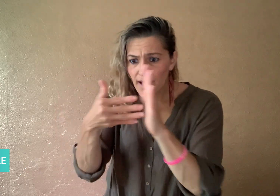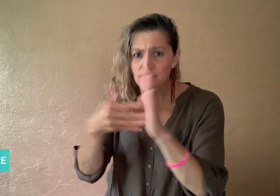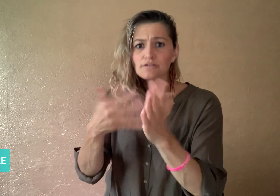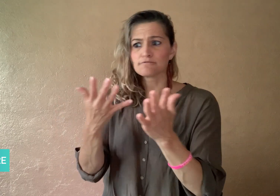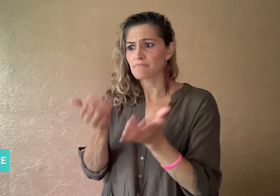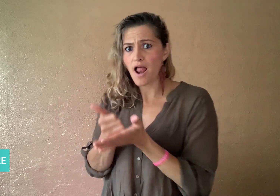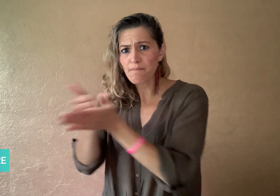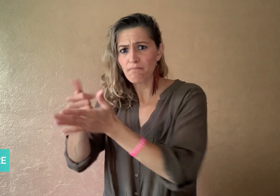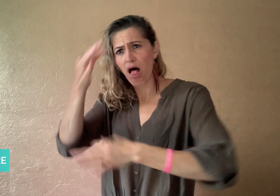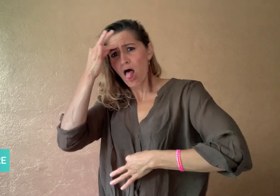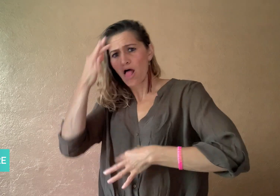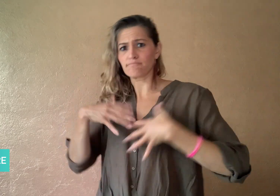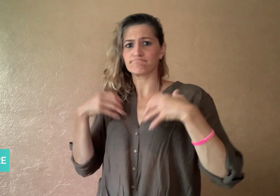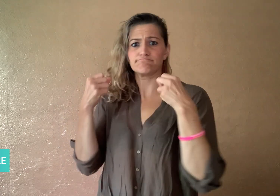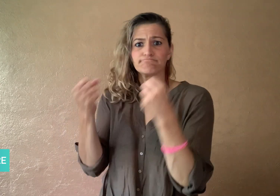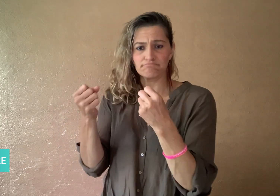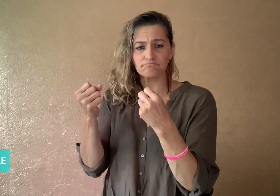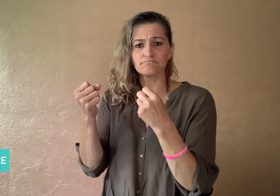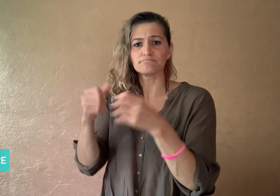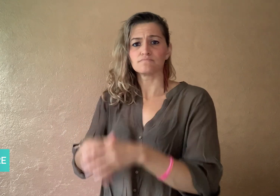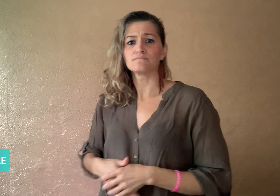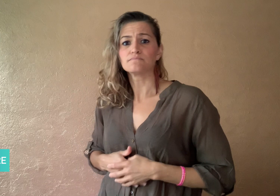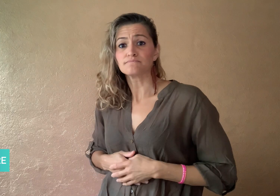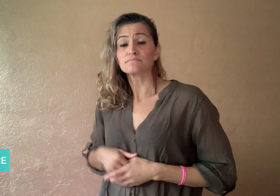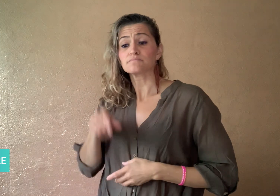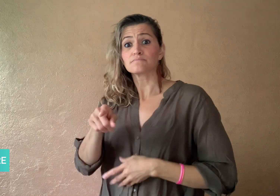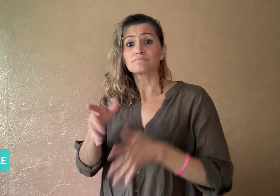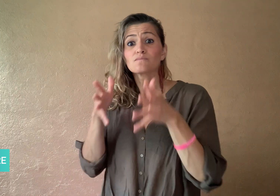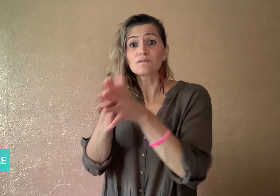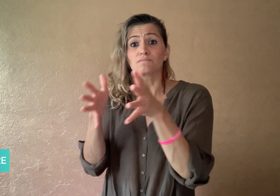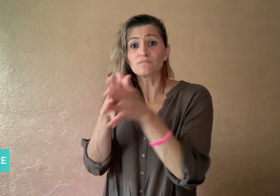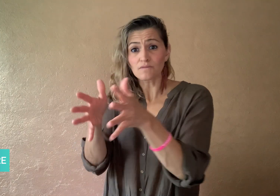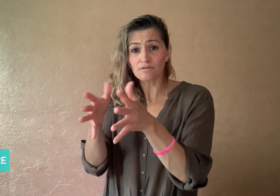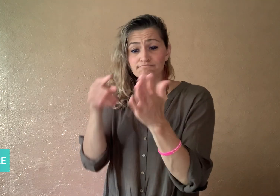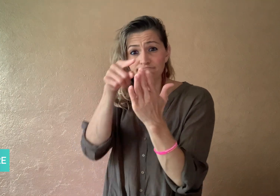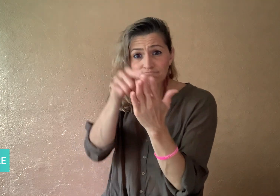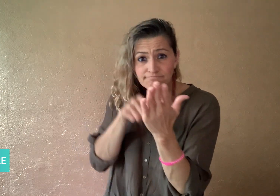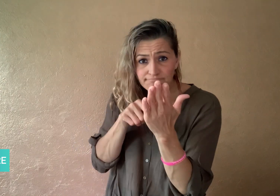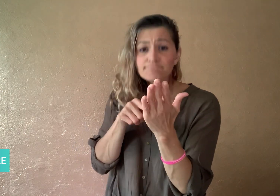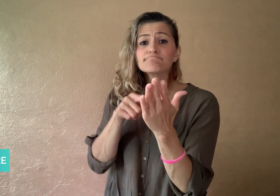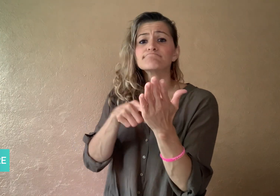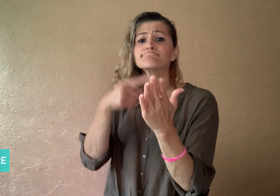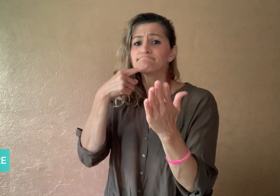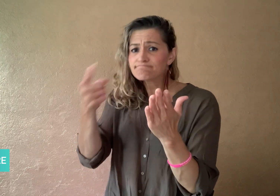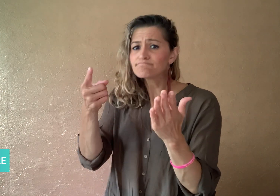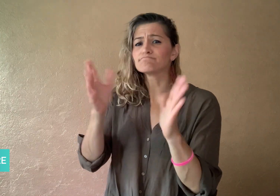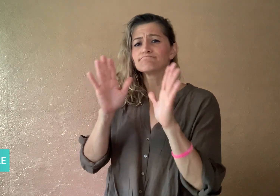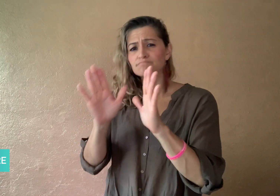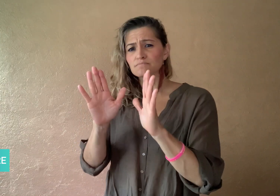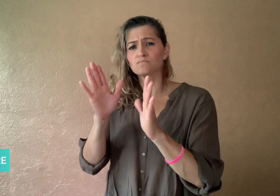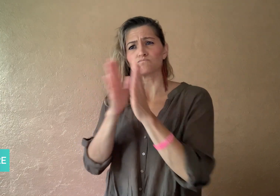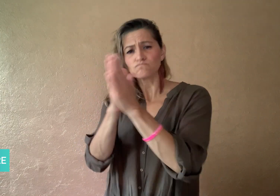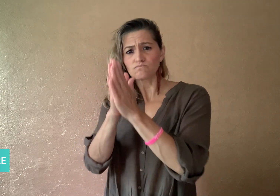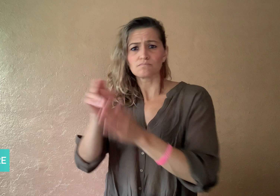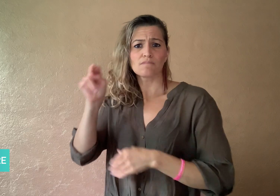and treatment to people with disabilities.